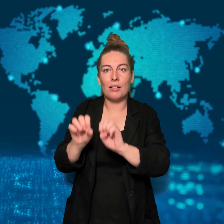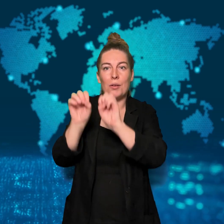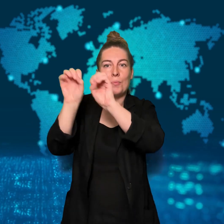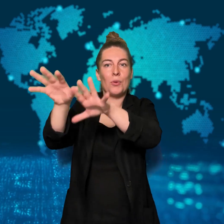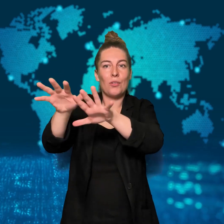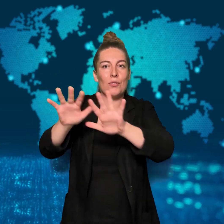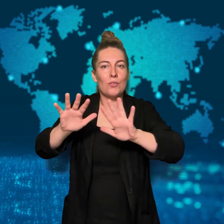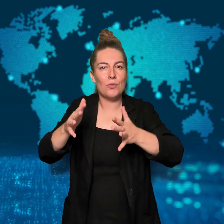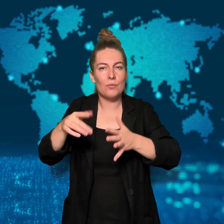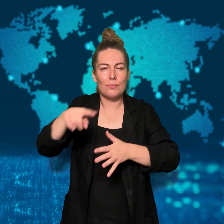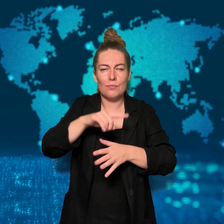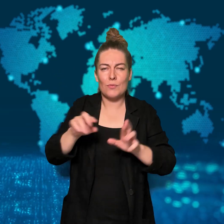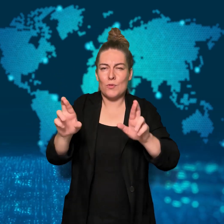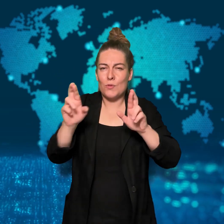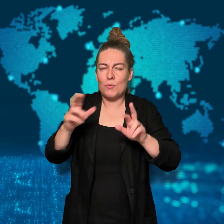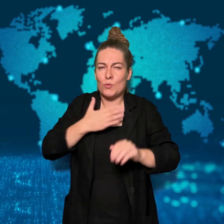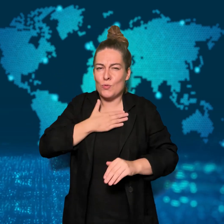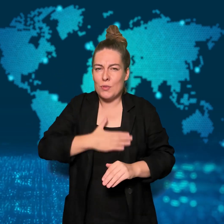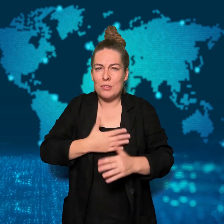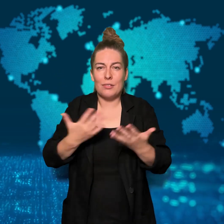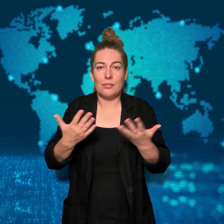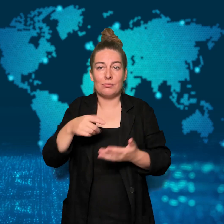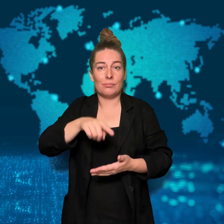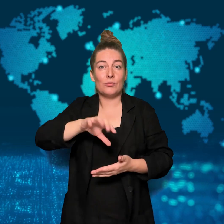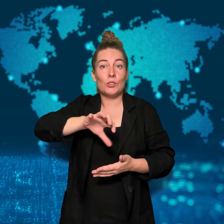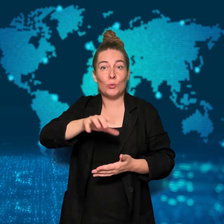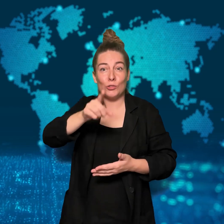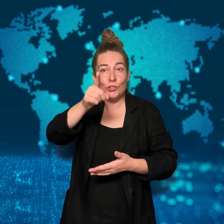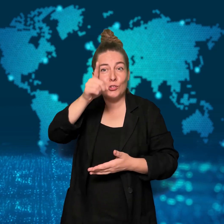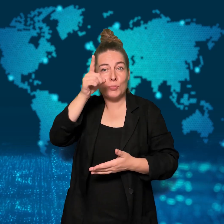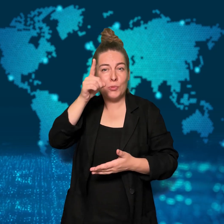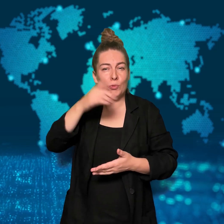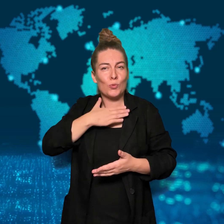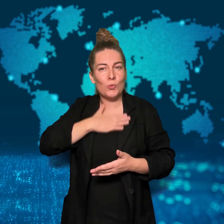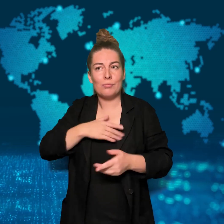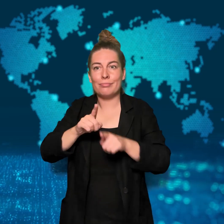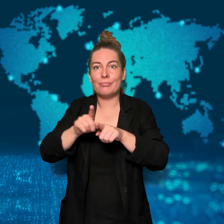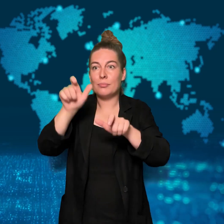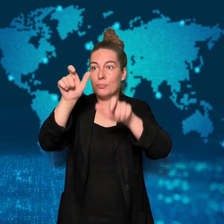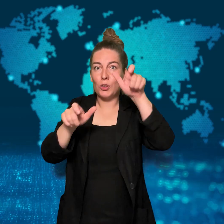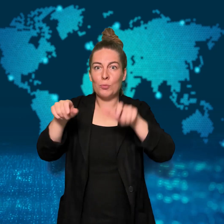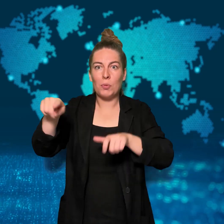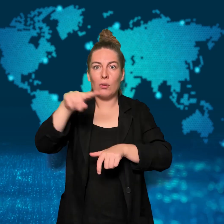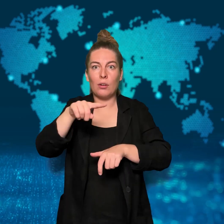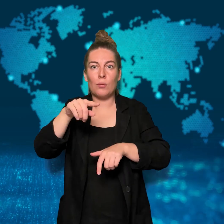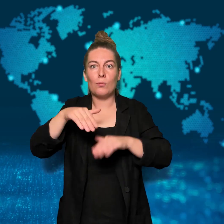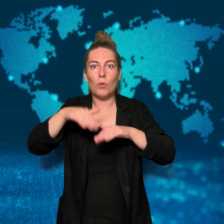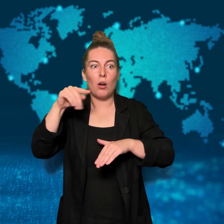an agreement on increased measures to deport migrants.